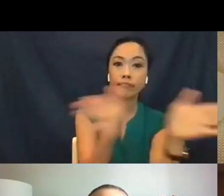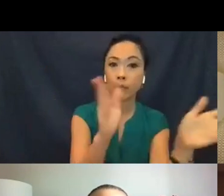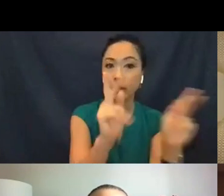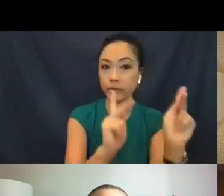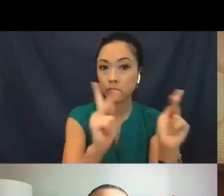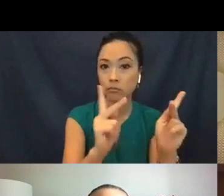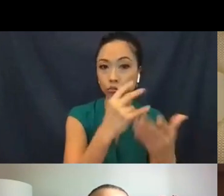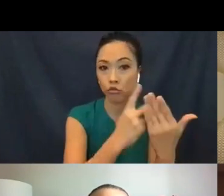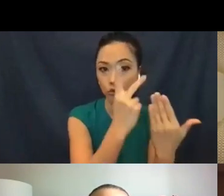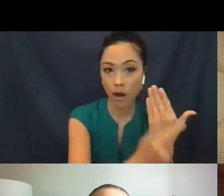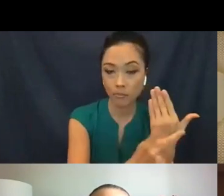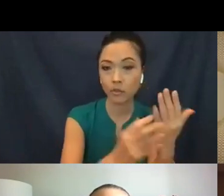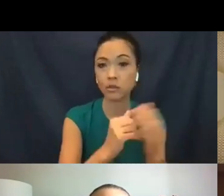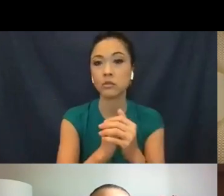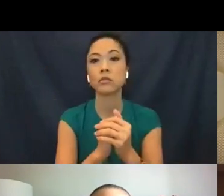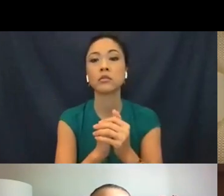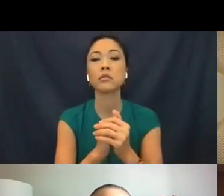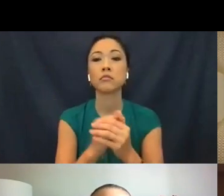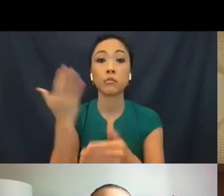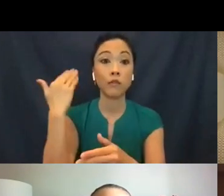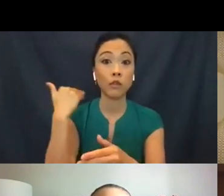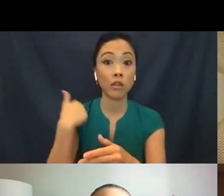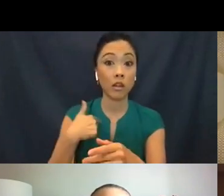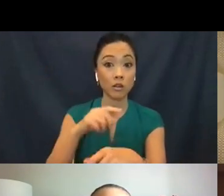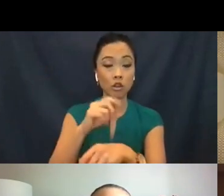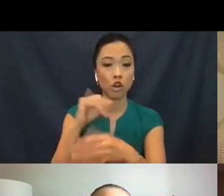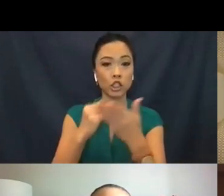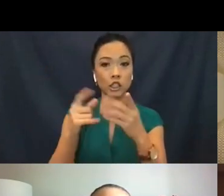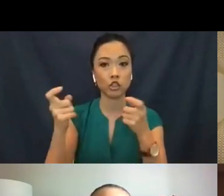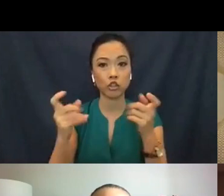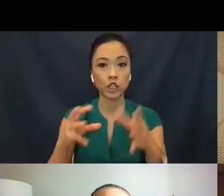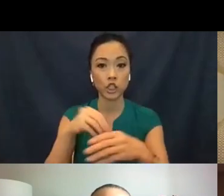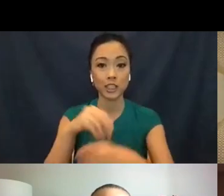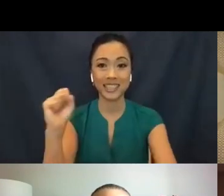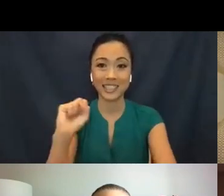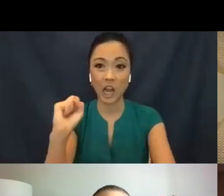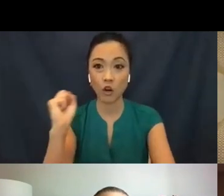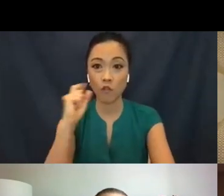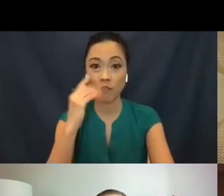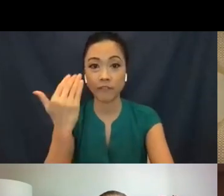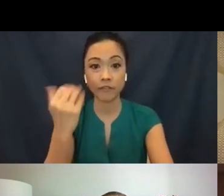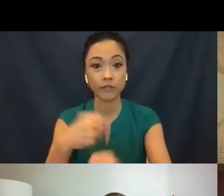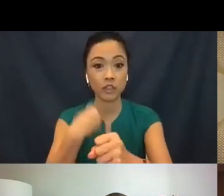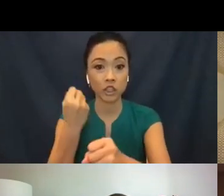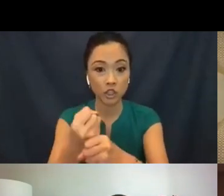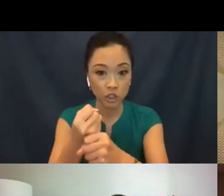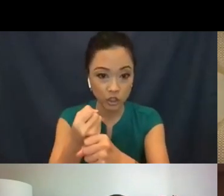director for on the boards in 17:54:29 sootle for 15 years where will, among